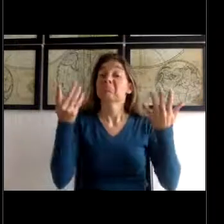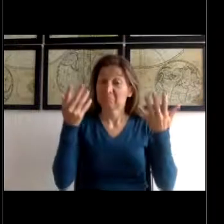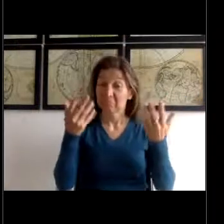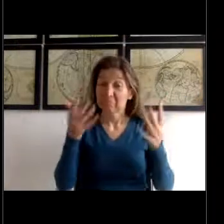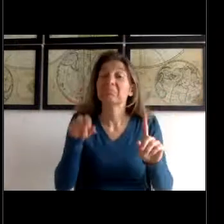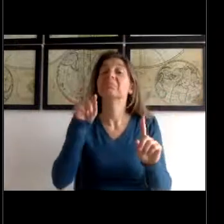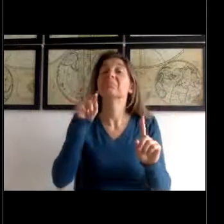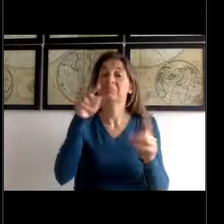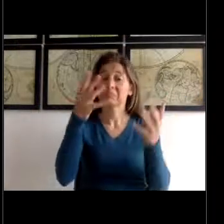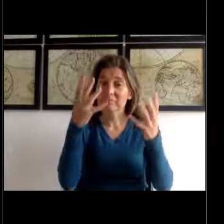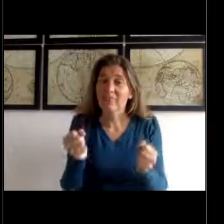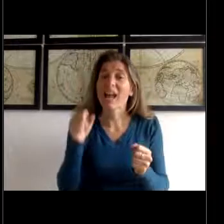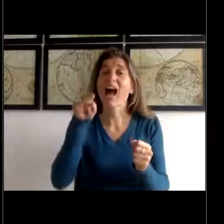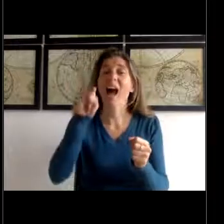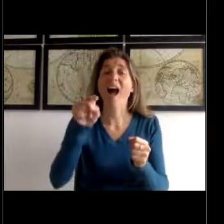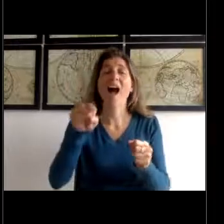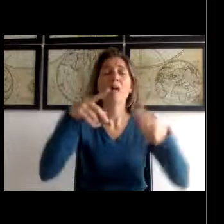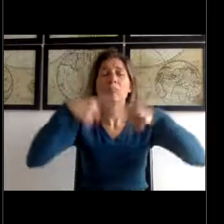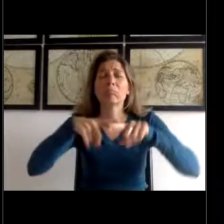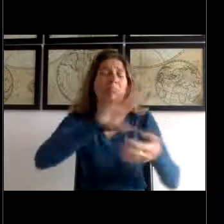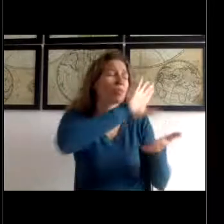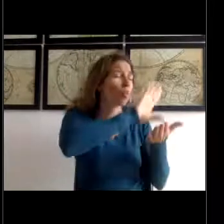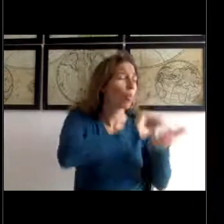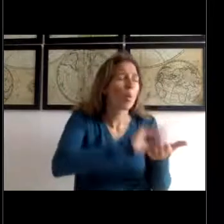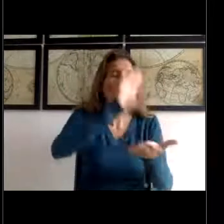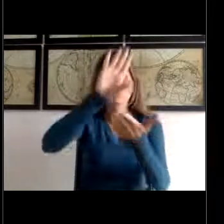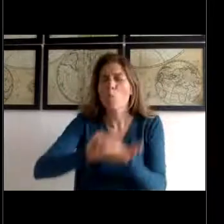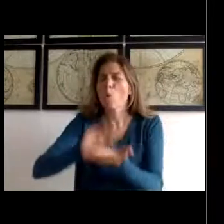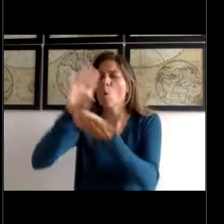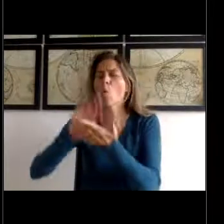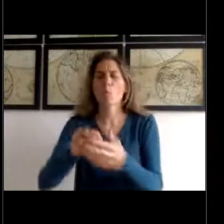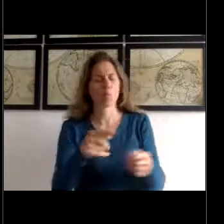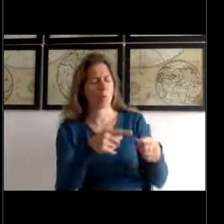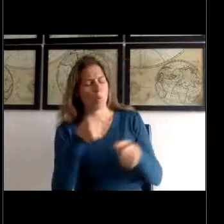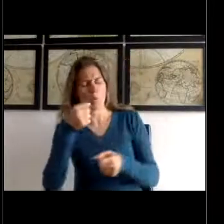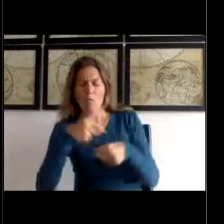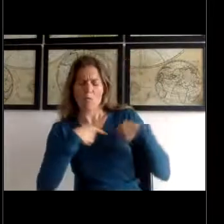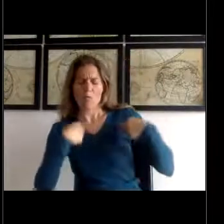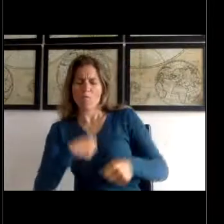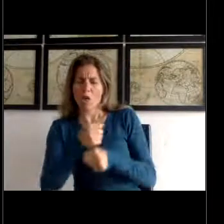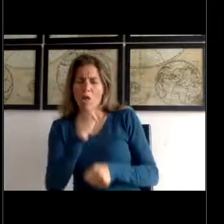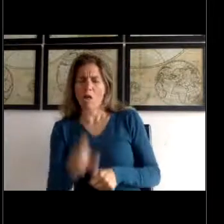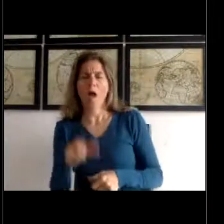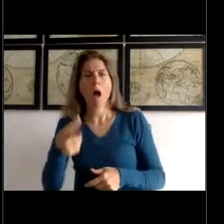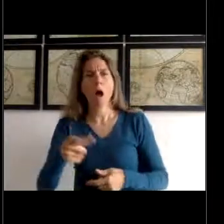they report there is increase of confidence and there is a further desire to engage in volunteerism.